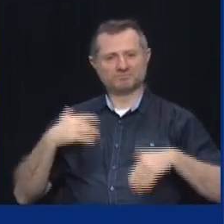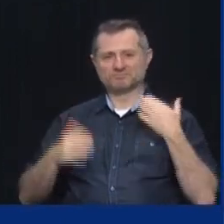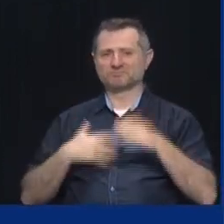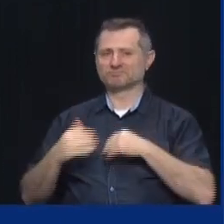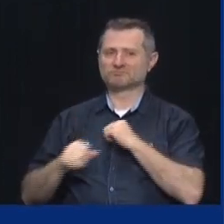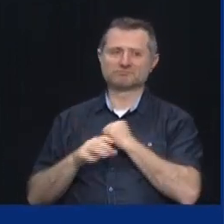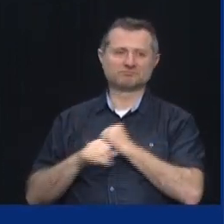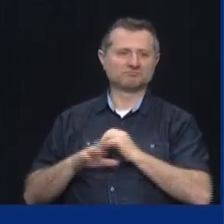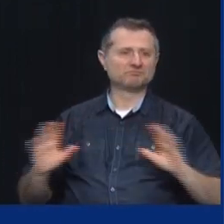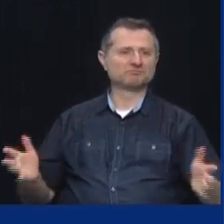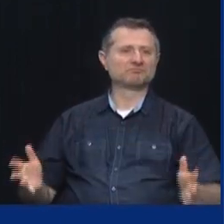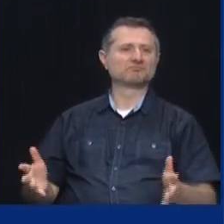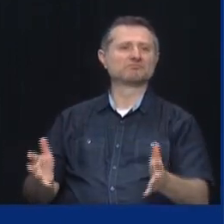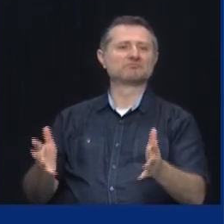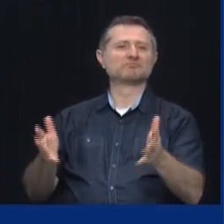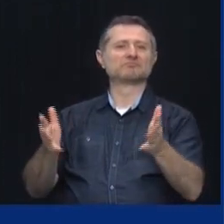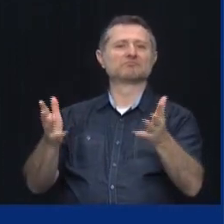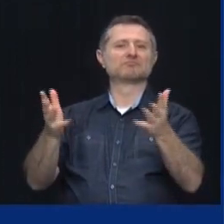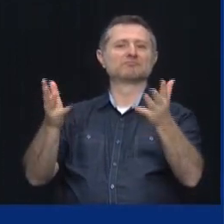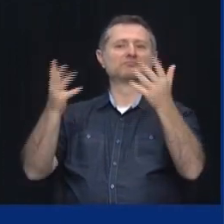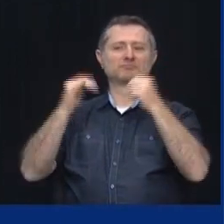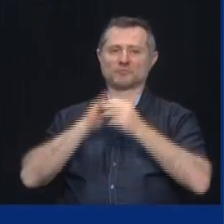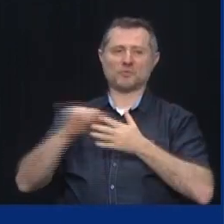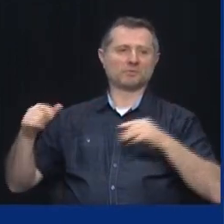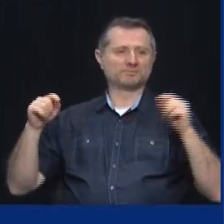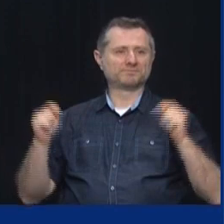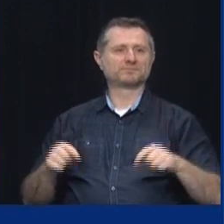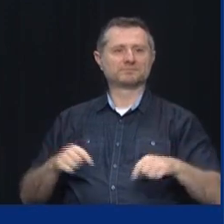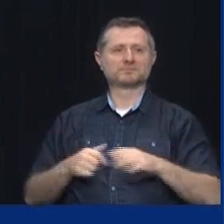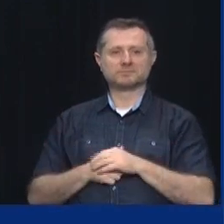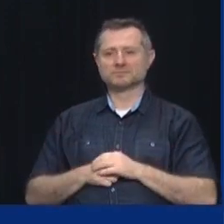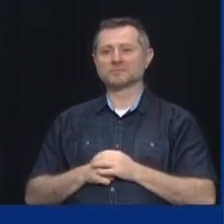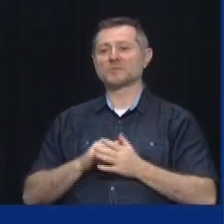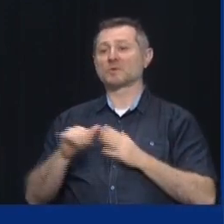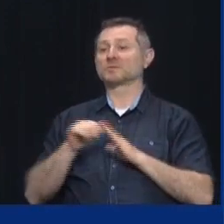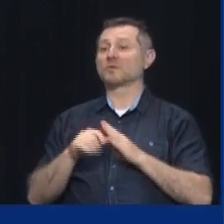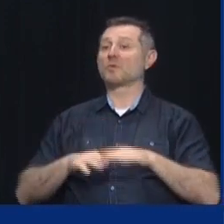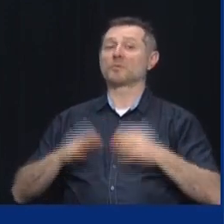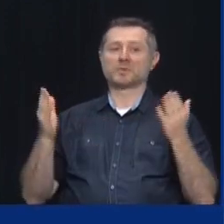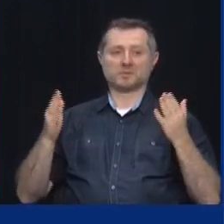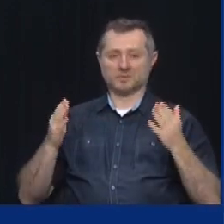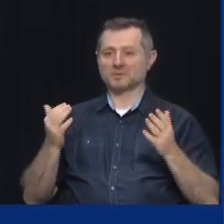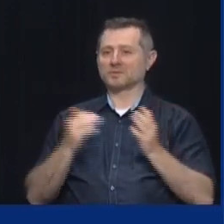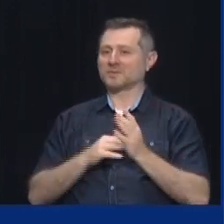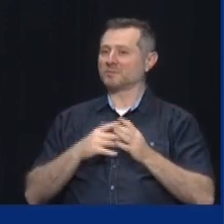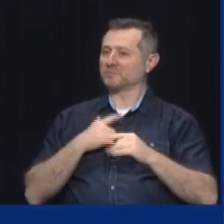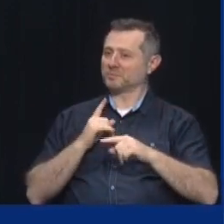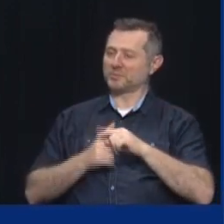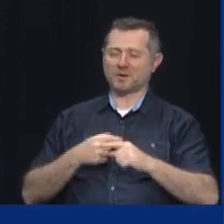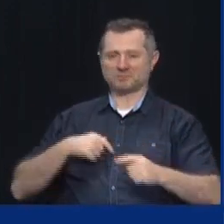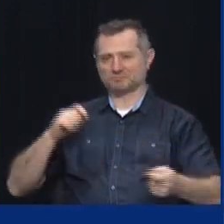COME TO OUR FAIR. WE WANT TO BE AGGRESSIVE ABOUT